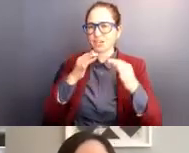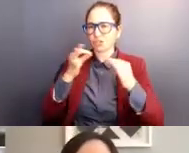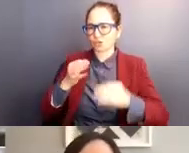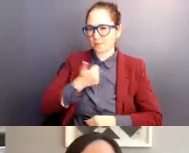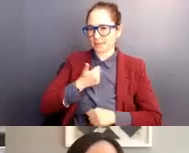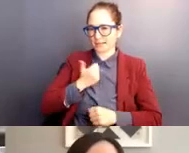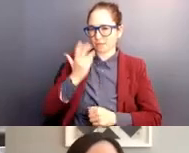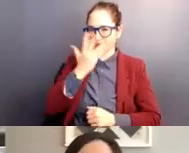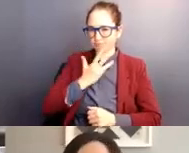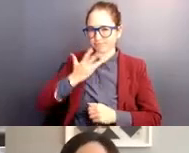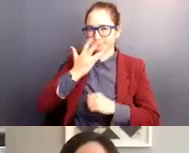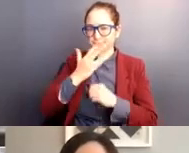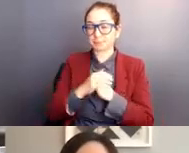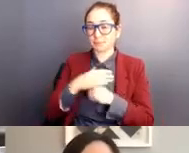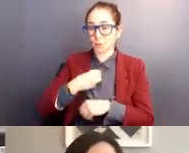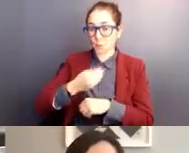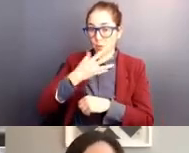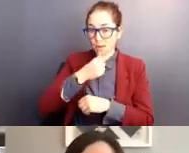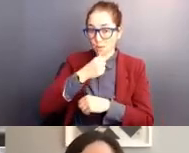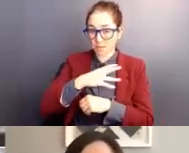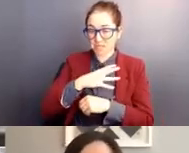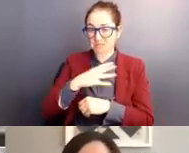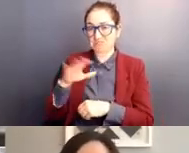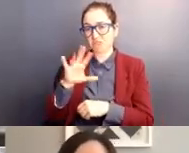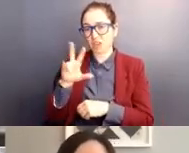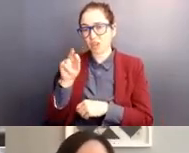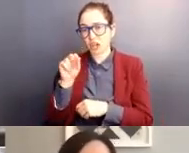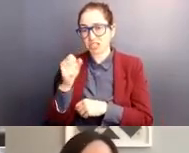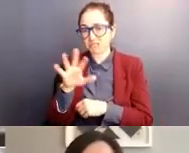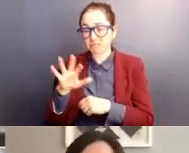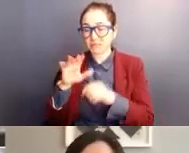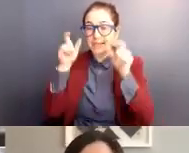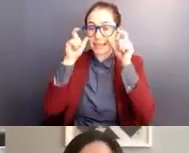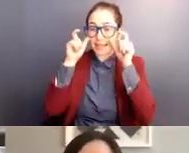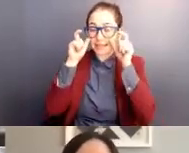I am a white woman in her 30s with glasses and dark brown hair, and